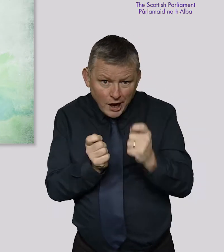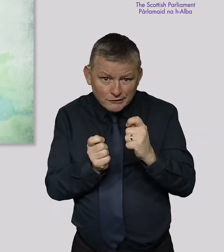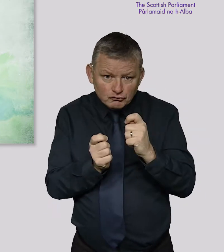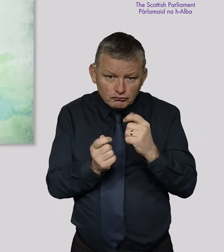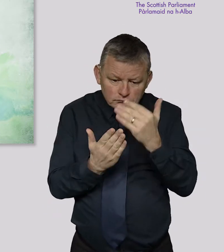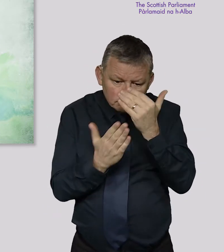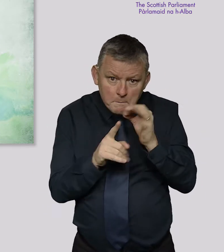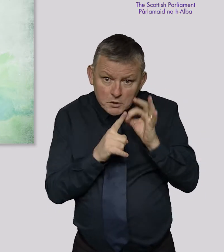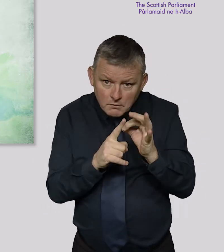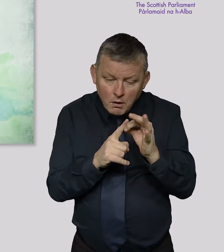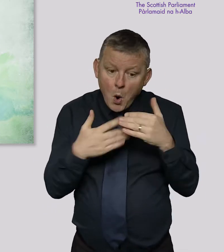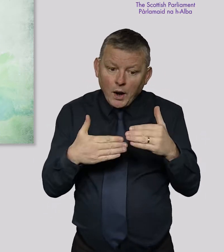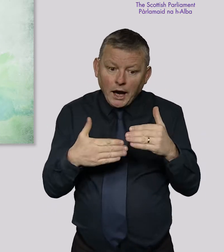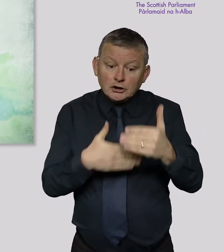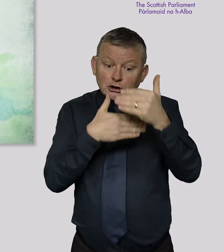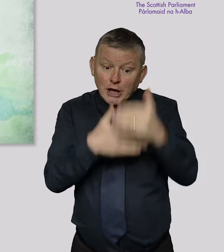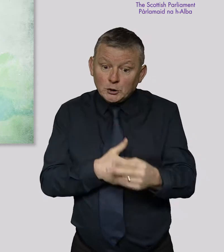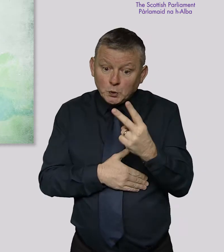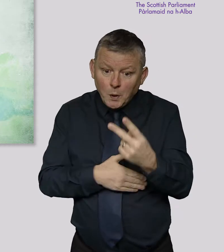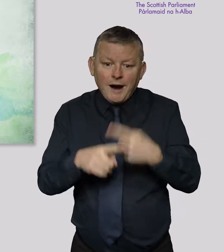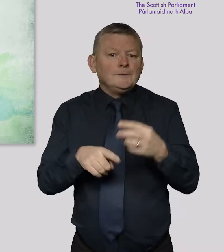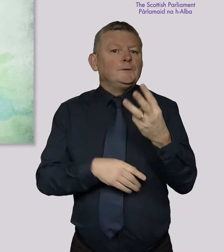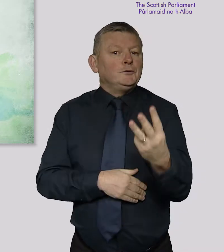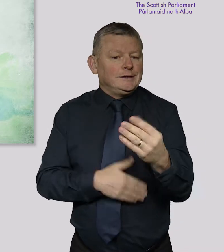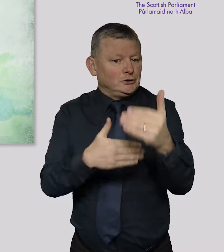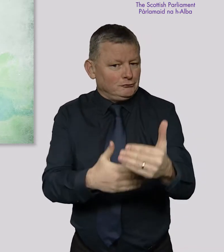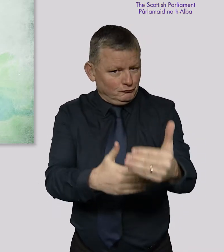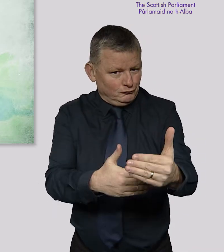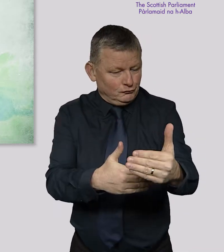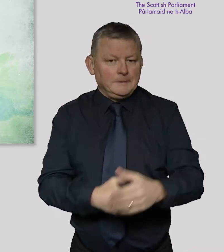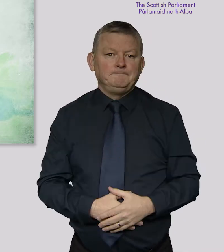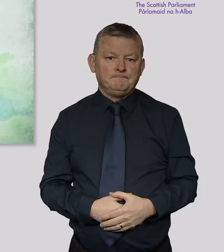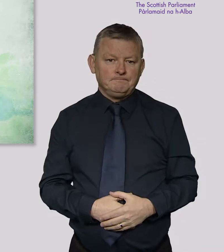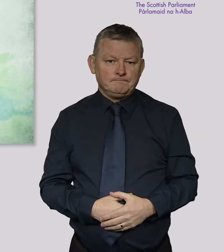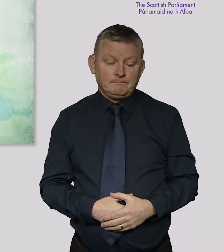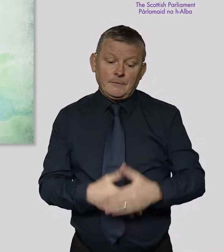at stages 2 and 3.